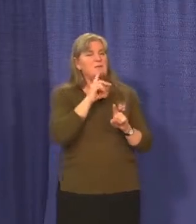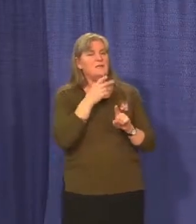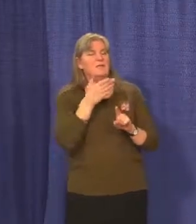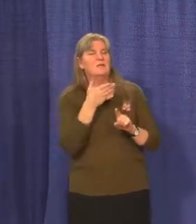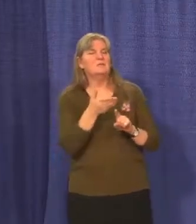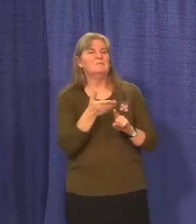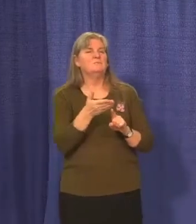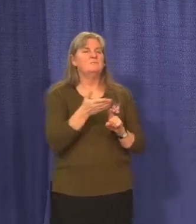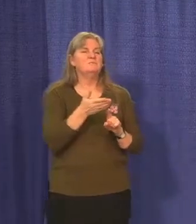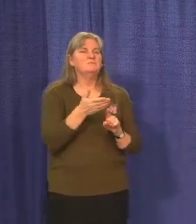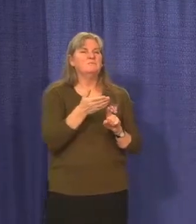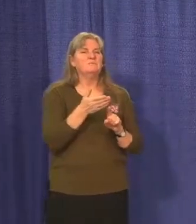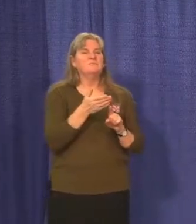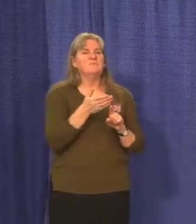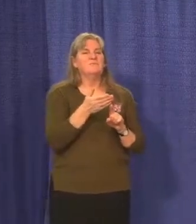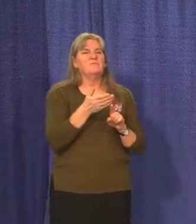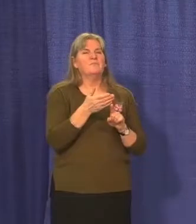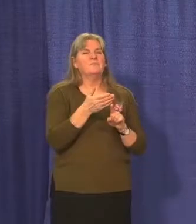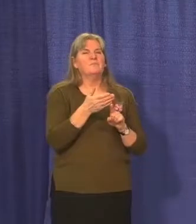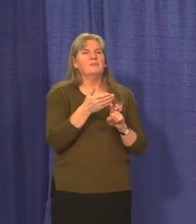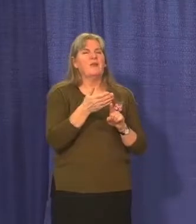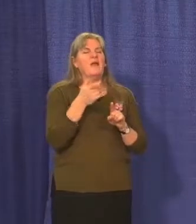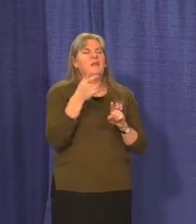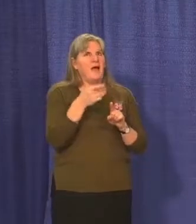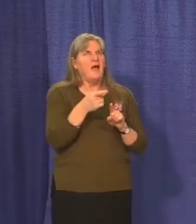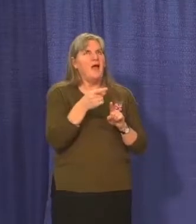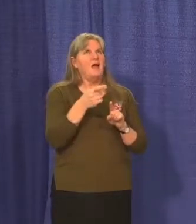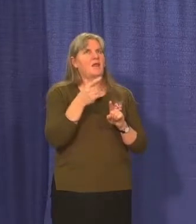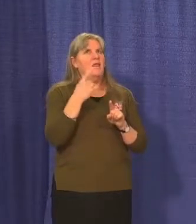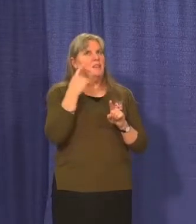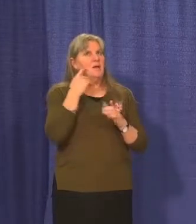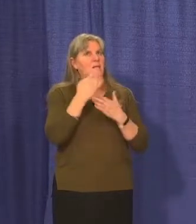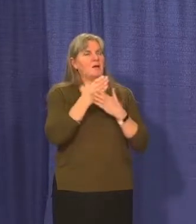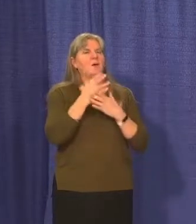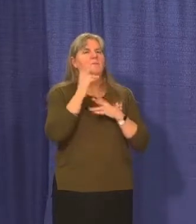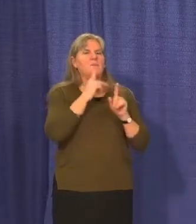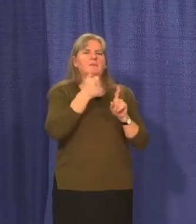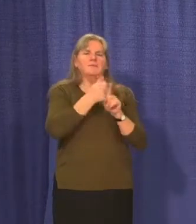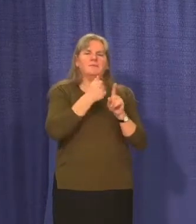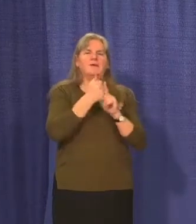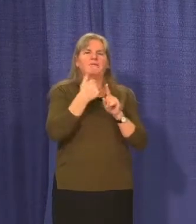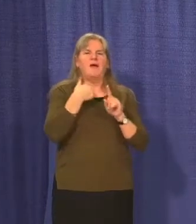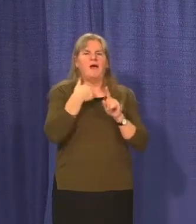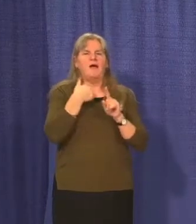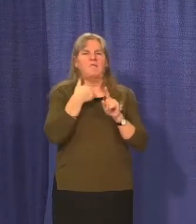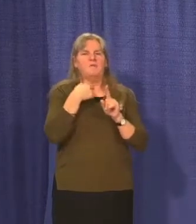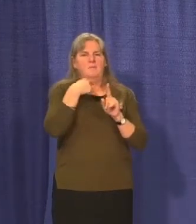this is all premised on the people being positive. So we kind of take that